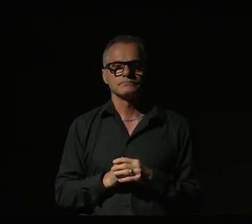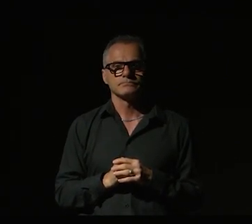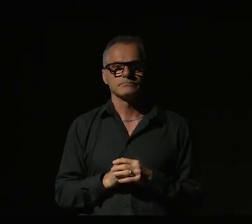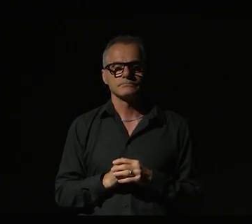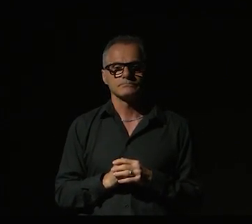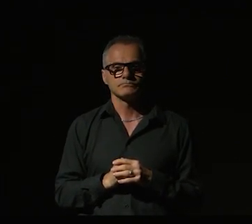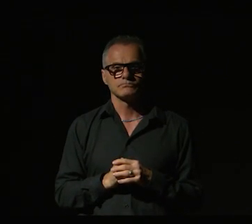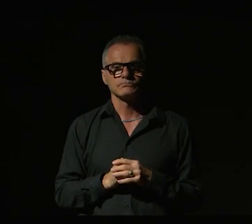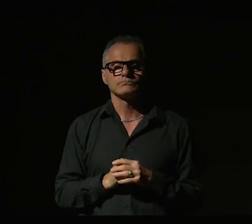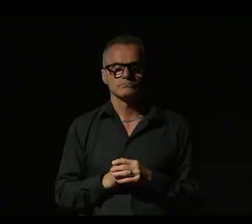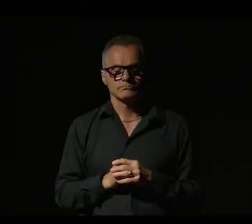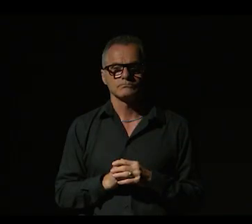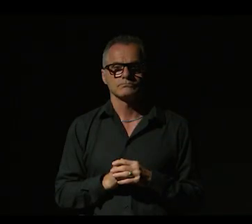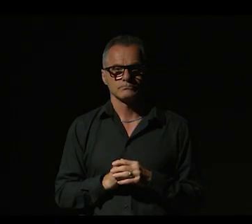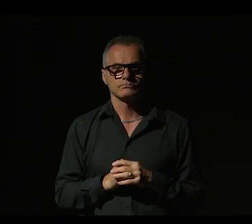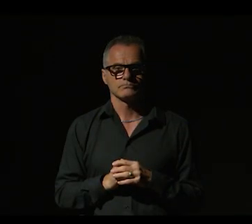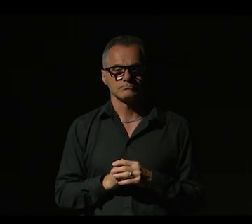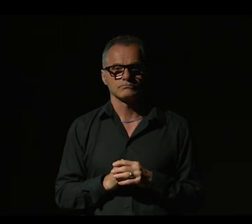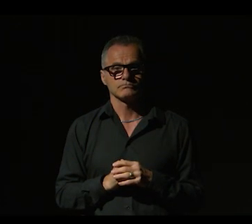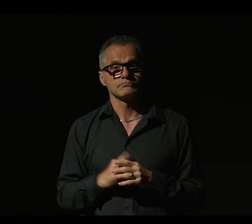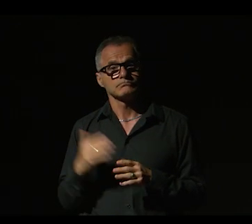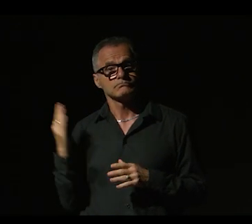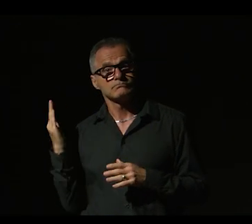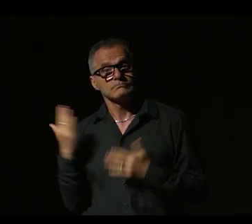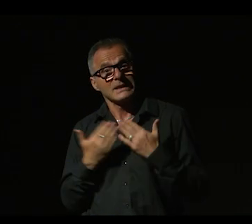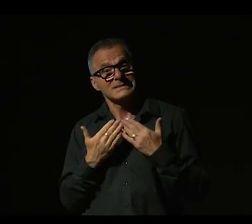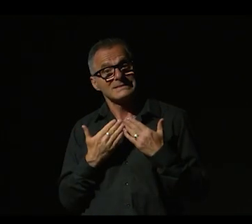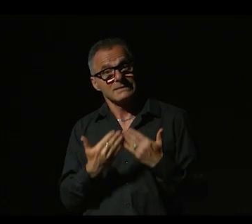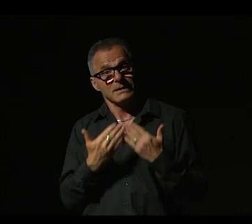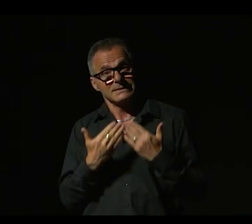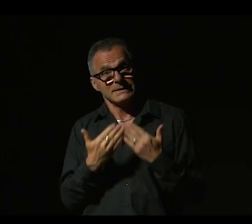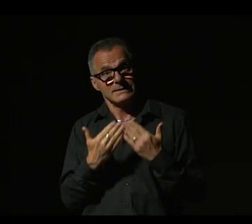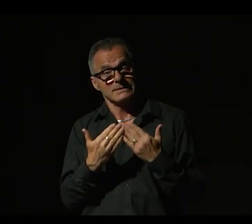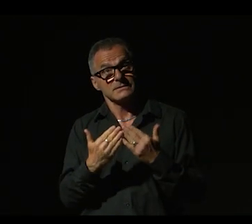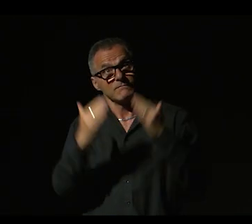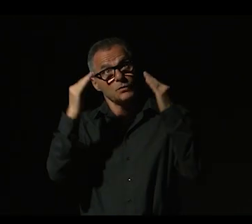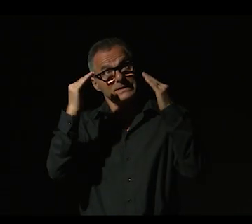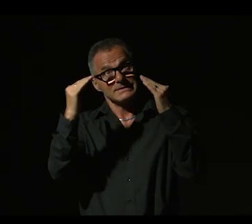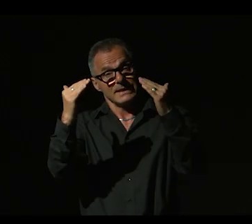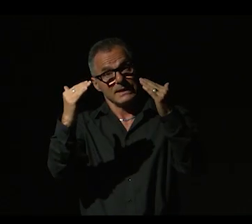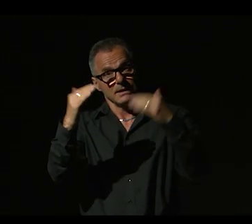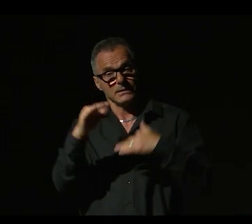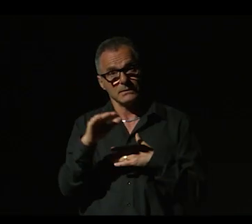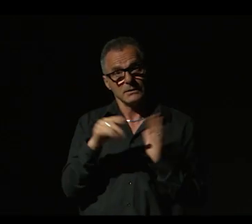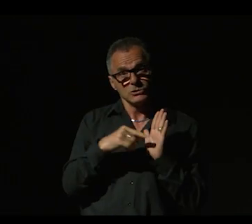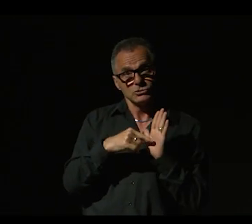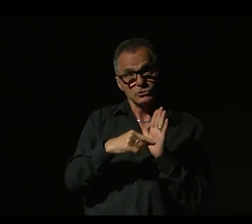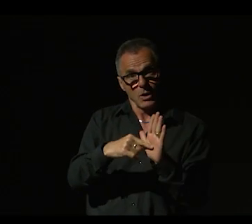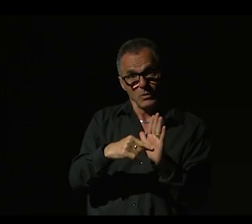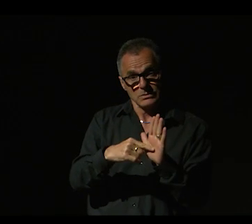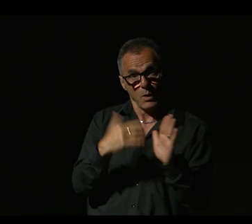Annibale's early studies for the ceiling design showed that after the architectural framework was developed,